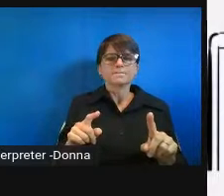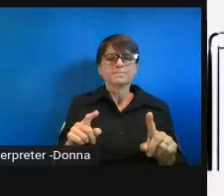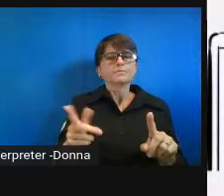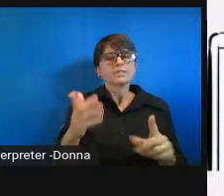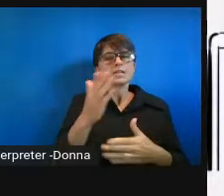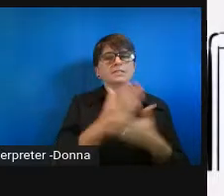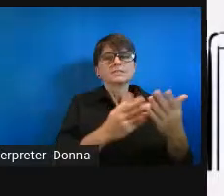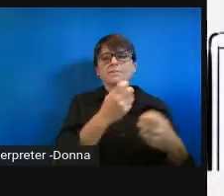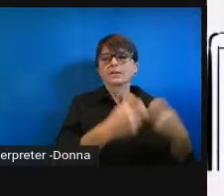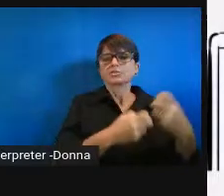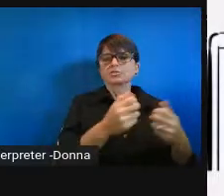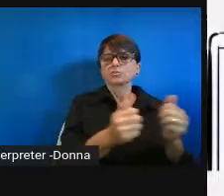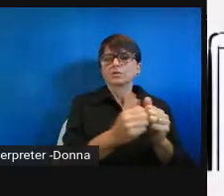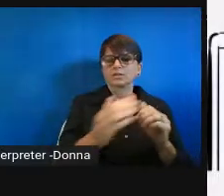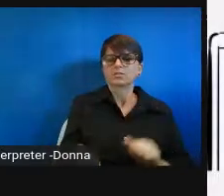There are some issues with this approach .